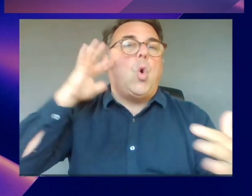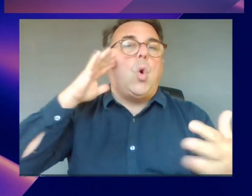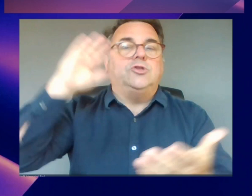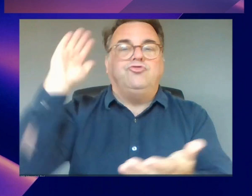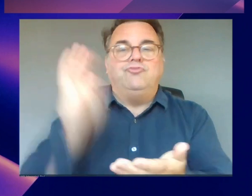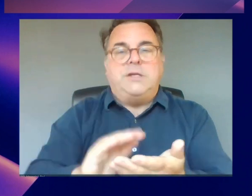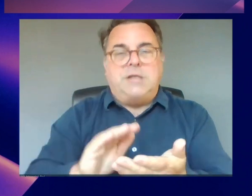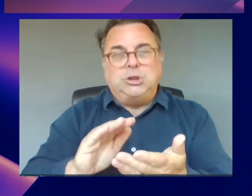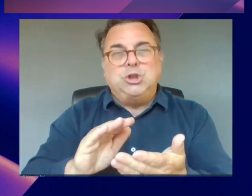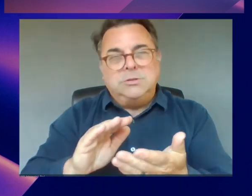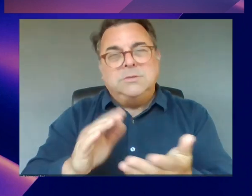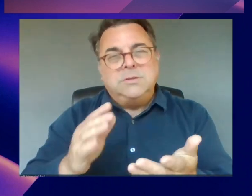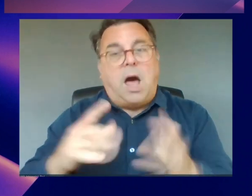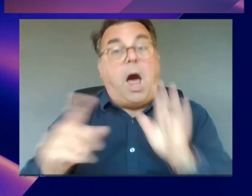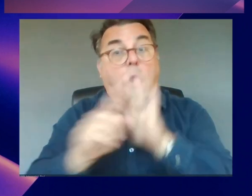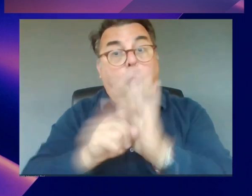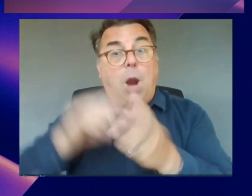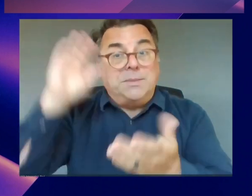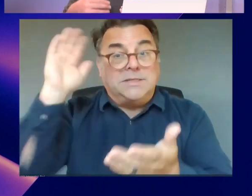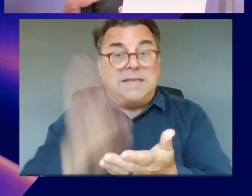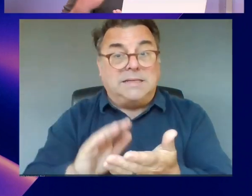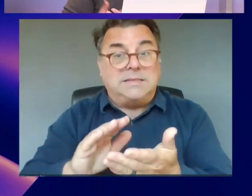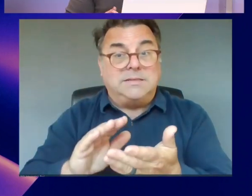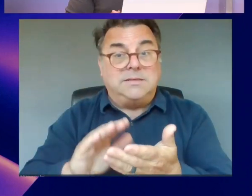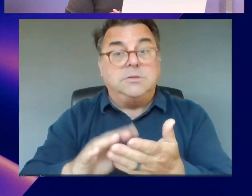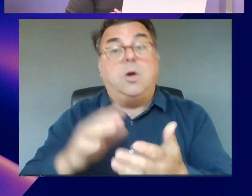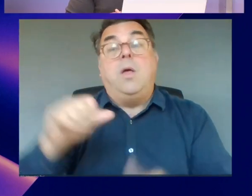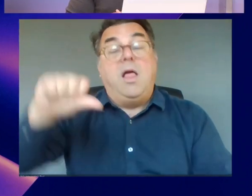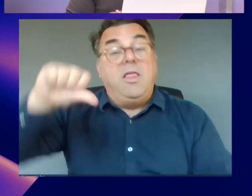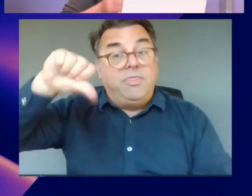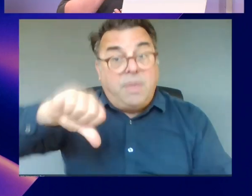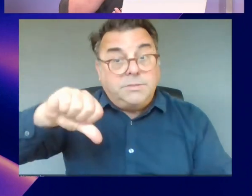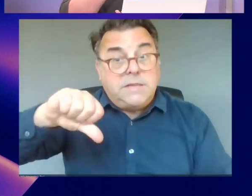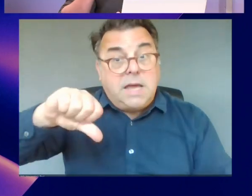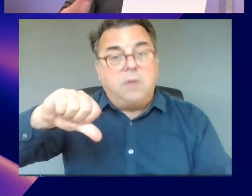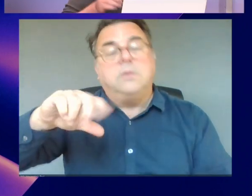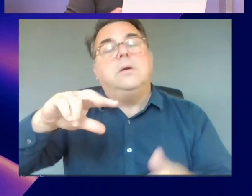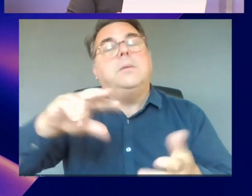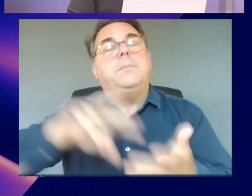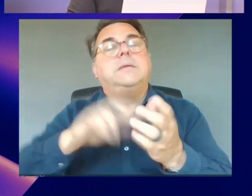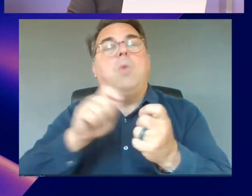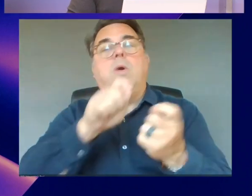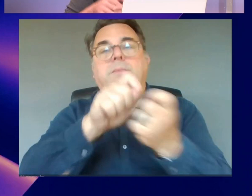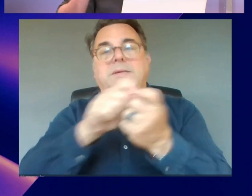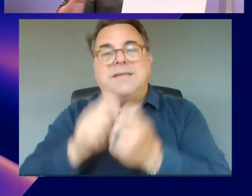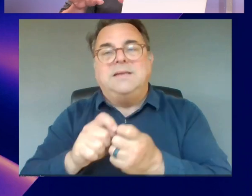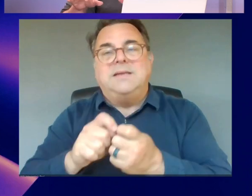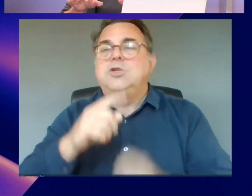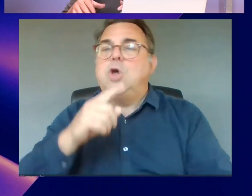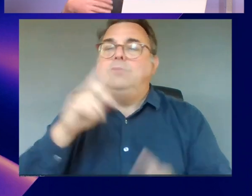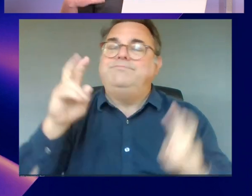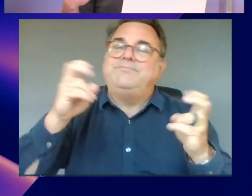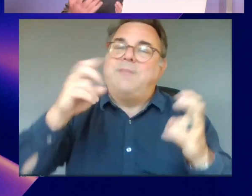So thumbs down again, we're making things more precise. We're removing false positives, we're suppressing them,